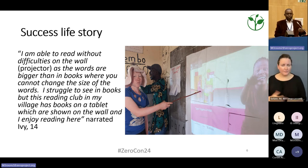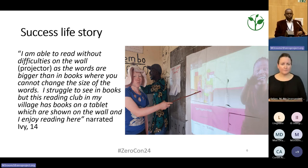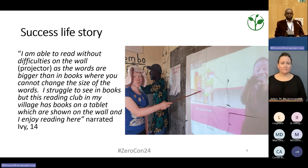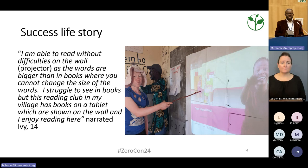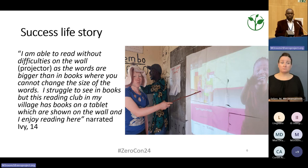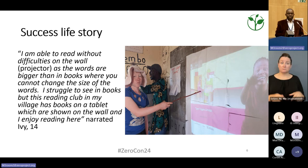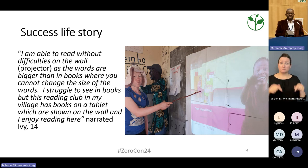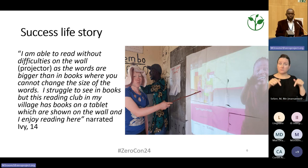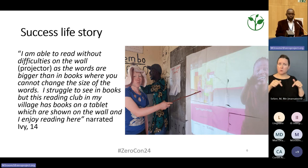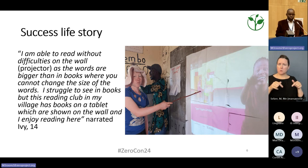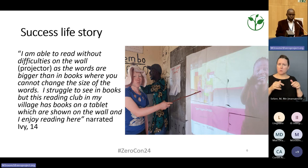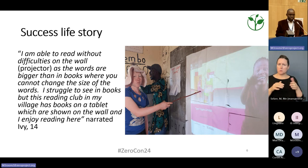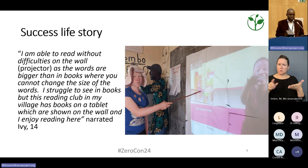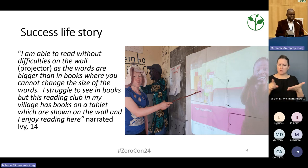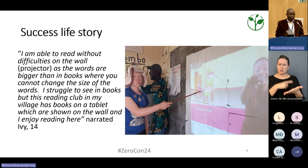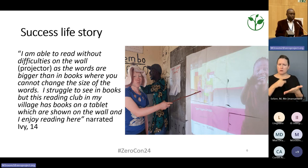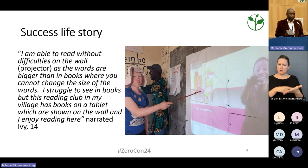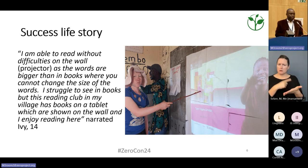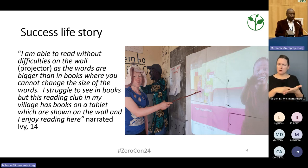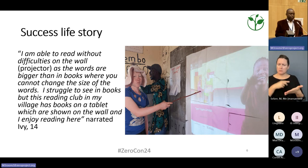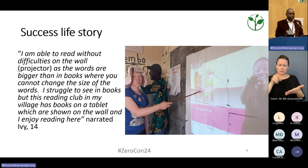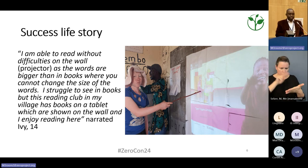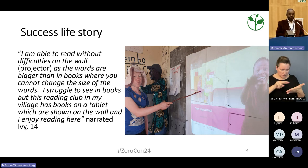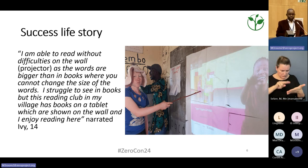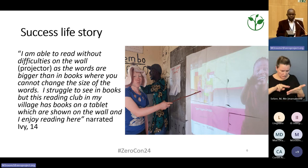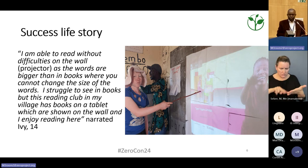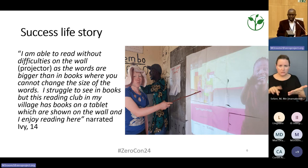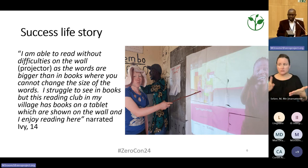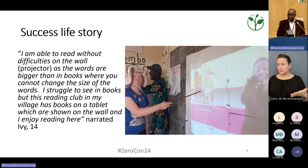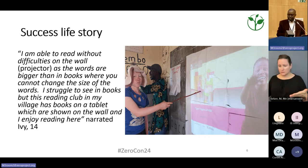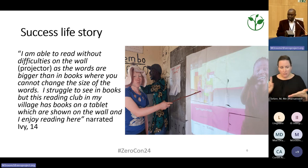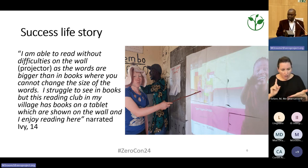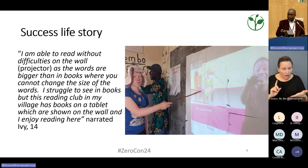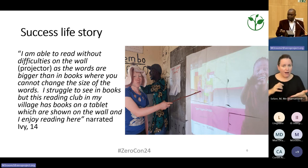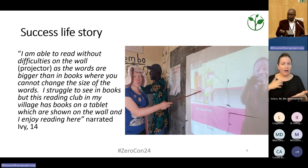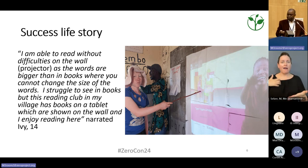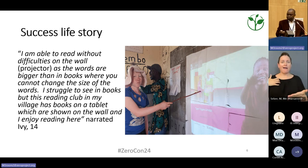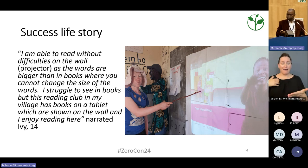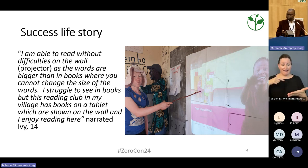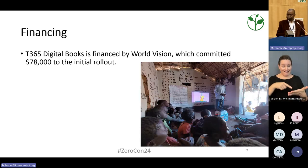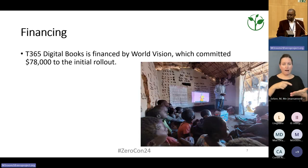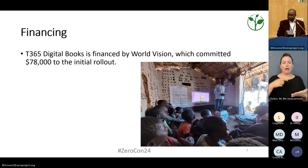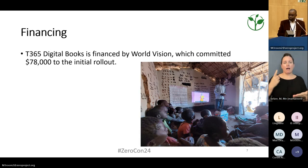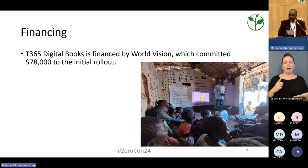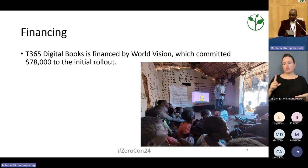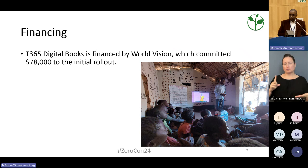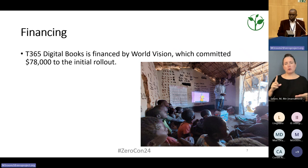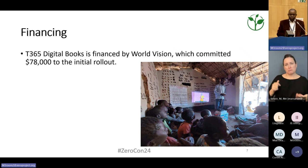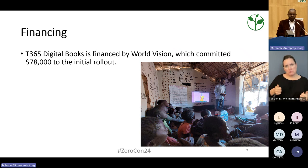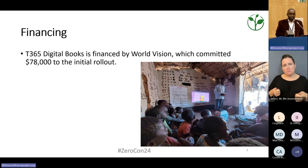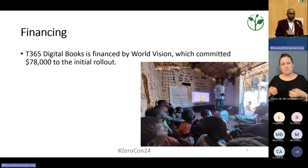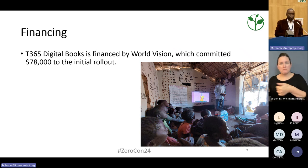they have joined mainstream schools, so we have a number of examples for that. So the financing of